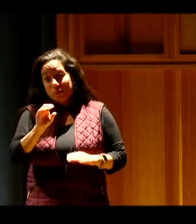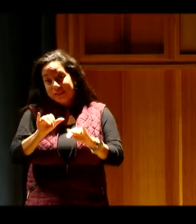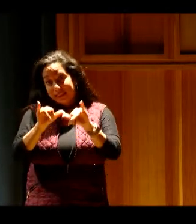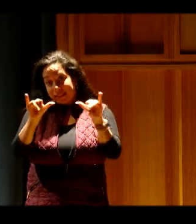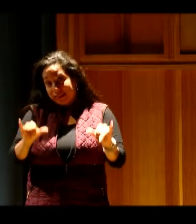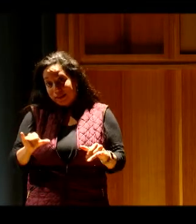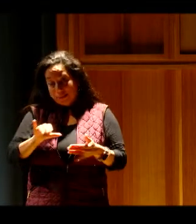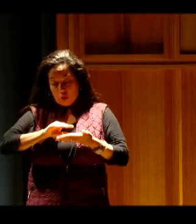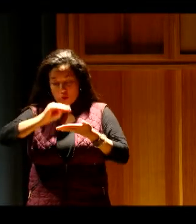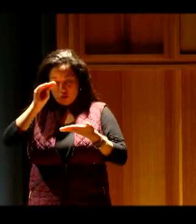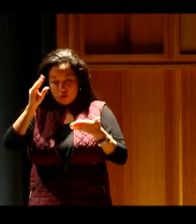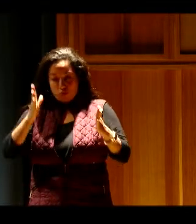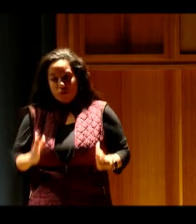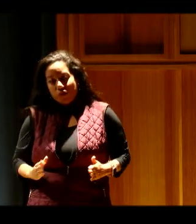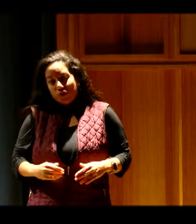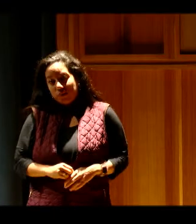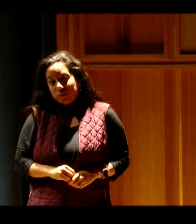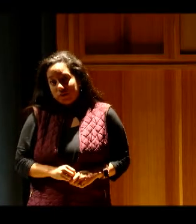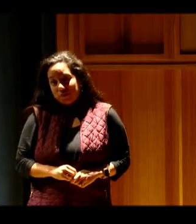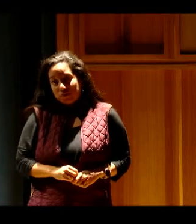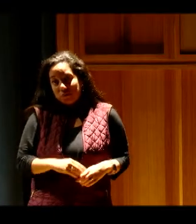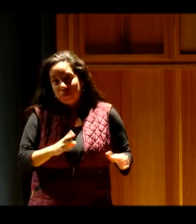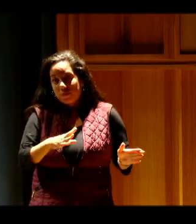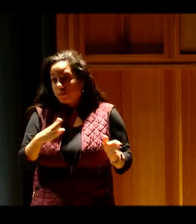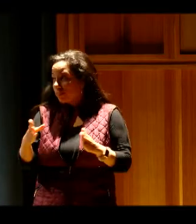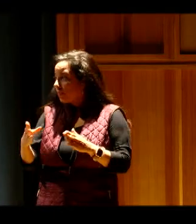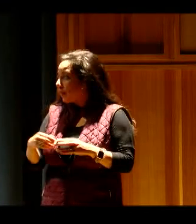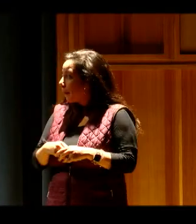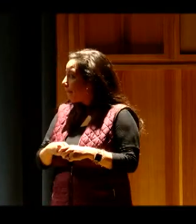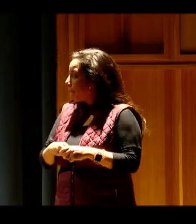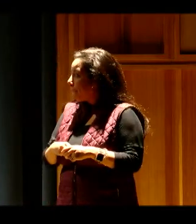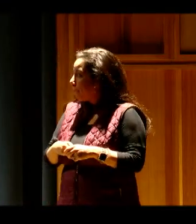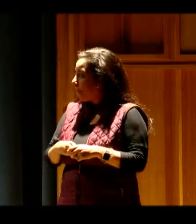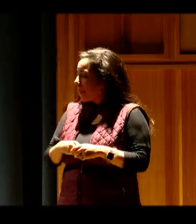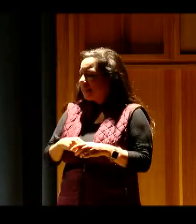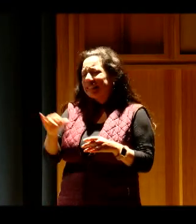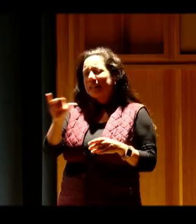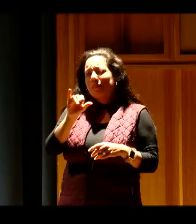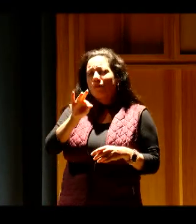And we have the same with framing, and this is I think what Nicole was talking about just now.